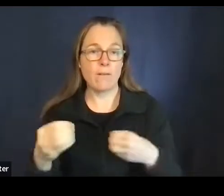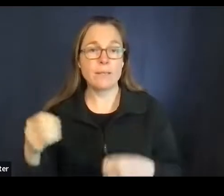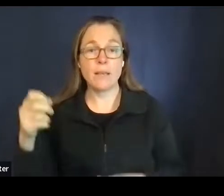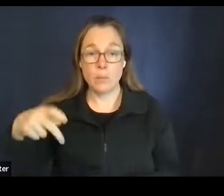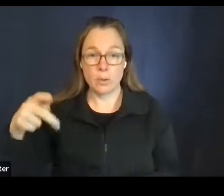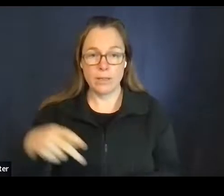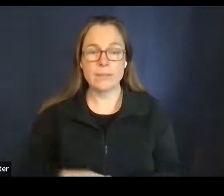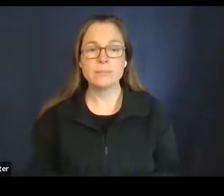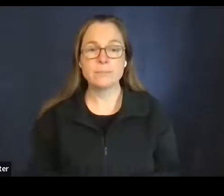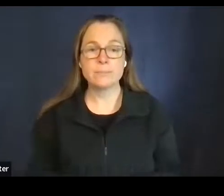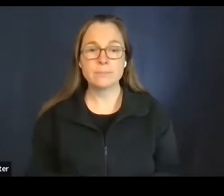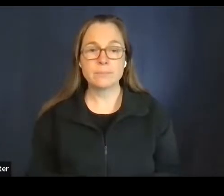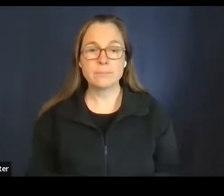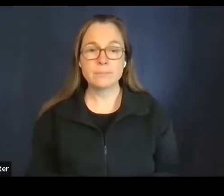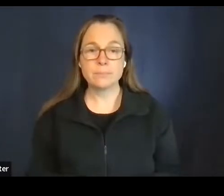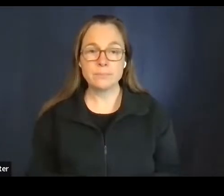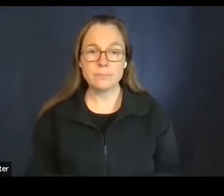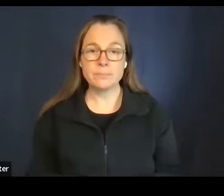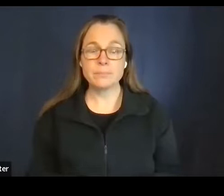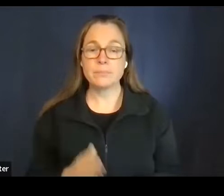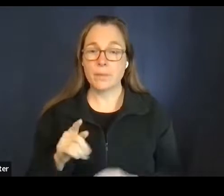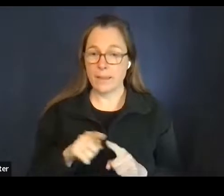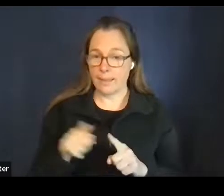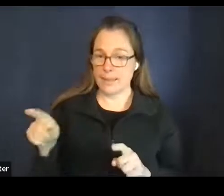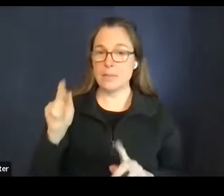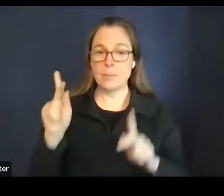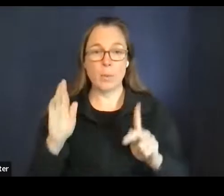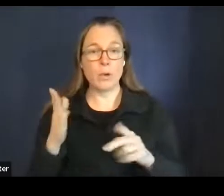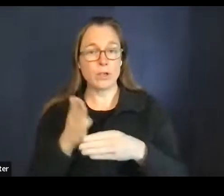Before we get started with these folks here sharing information,